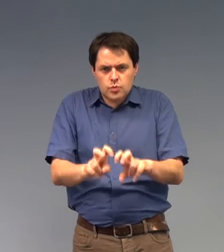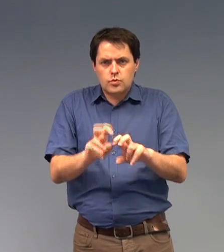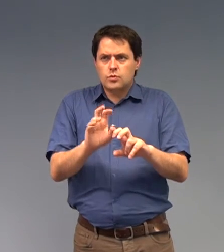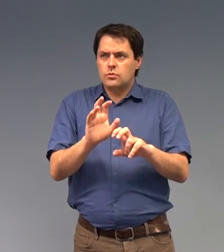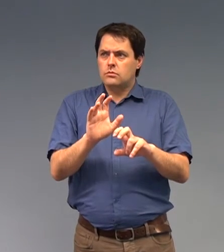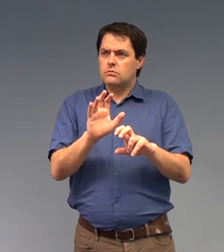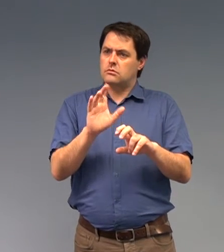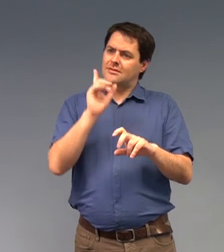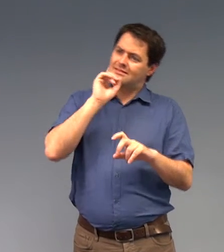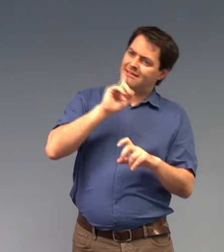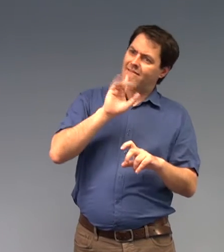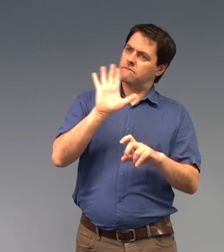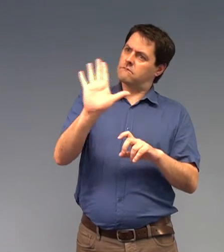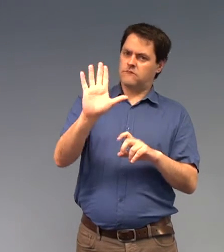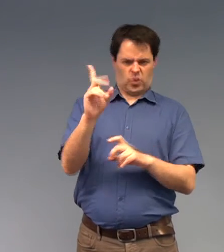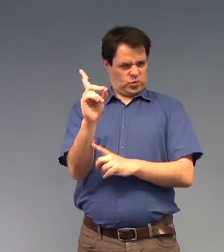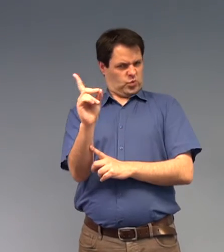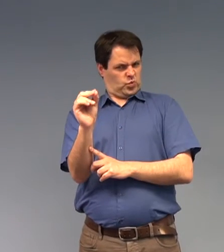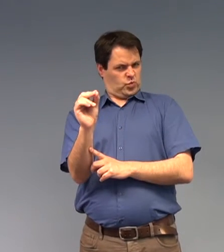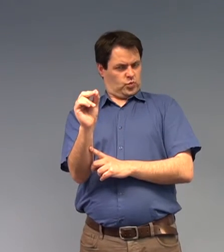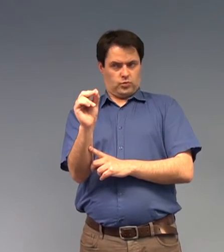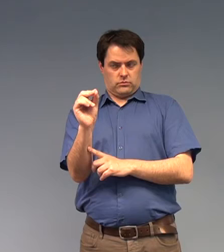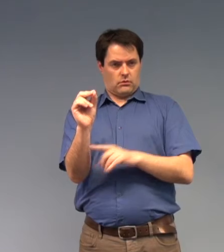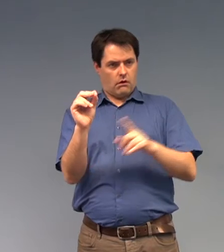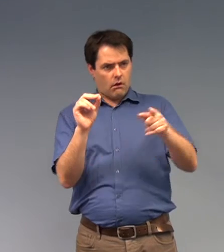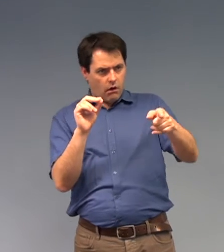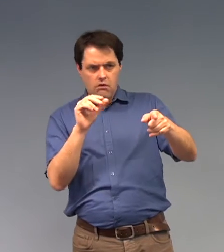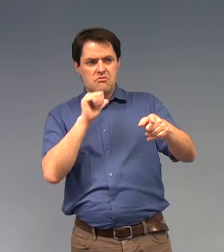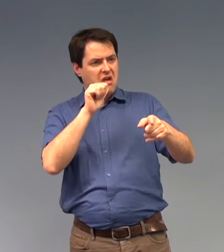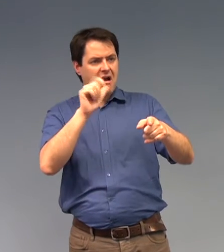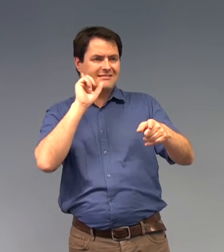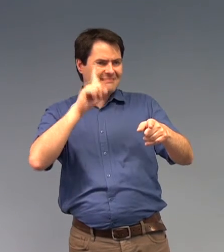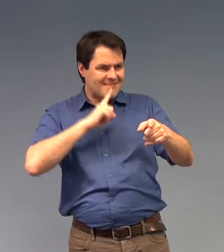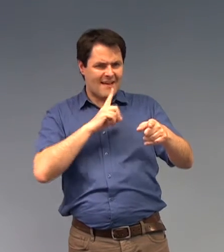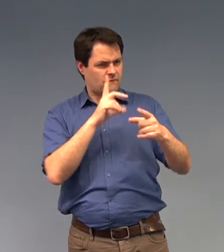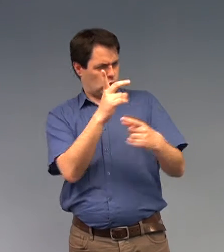who works from that teleprompter, that autocue, that scrolling English.